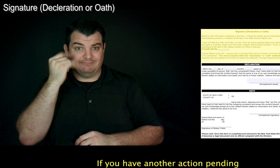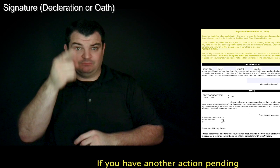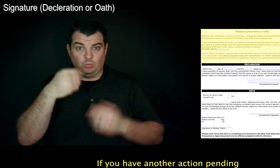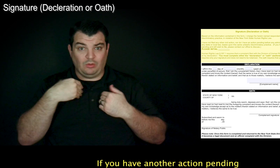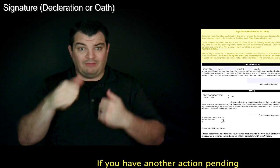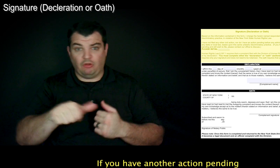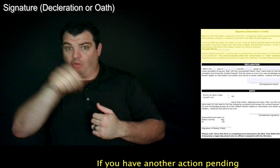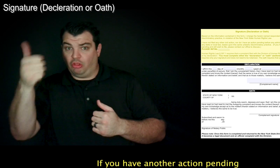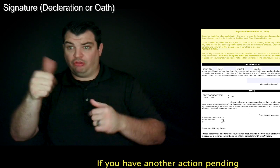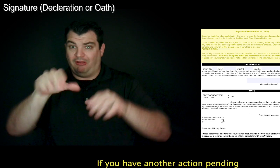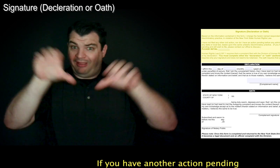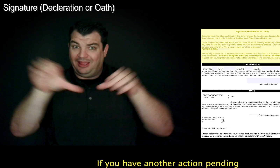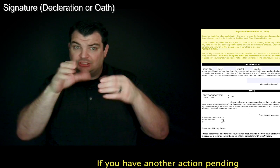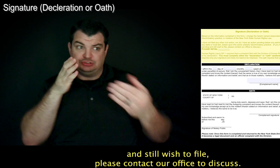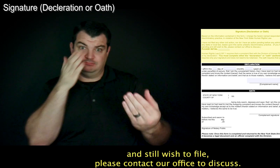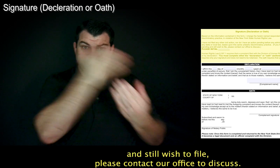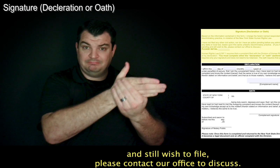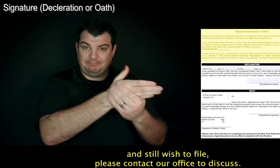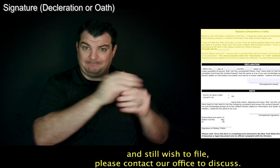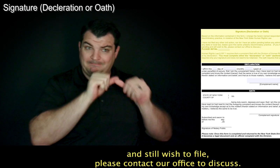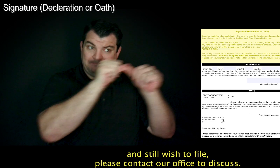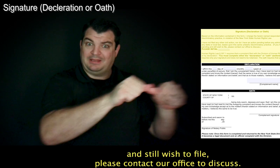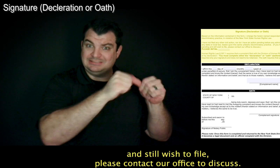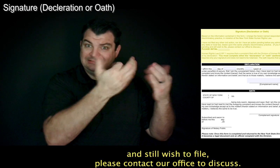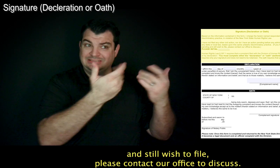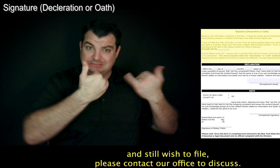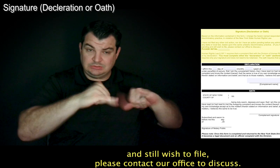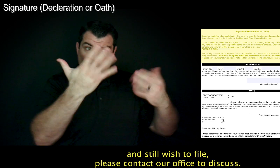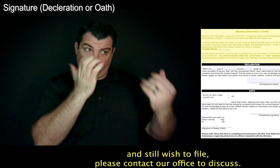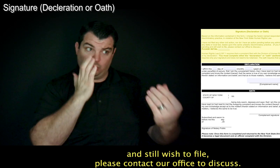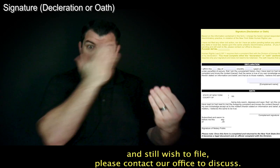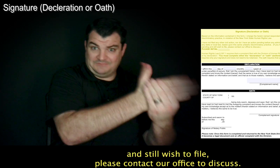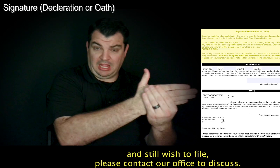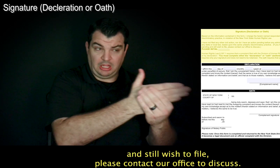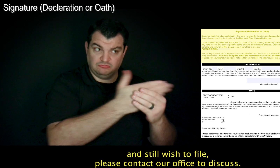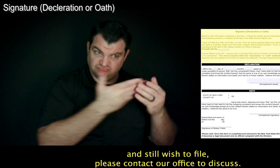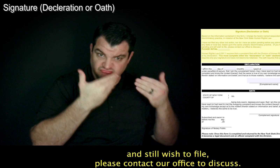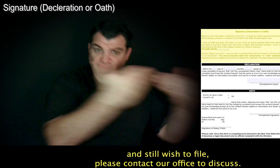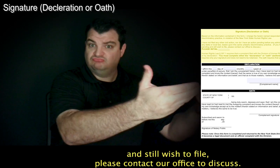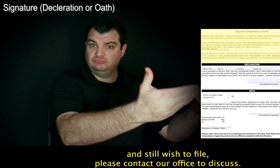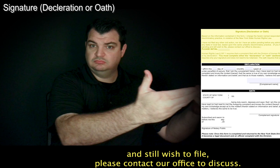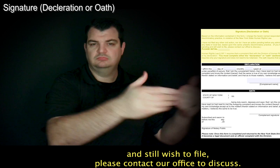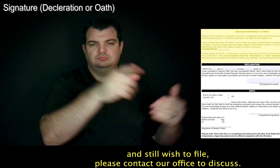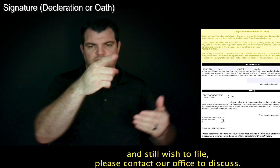If you have another action pending and still wish to file, please contact our office to discuss.